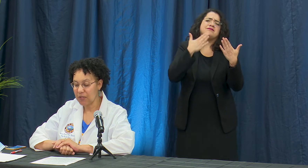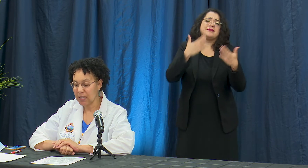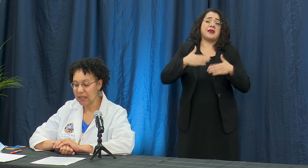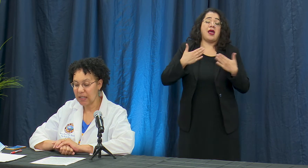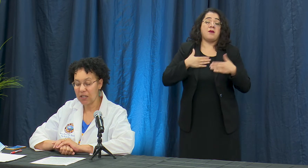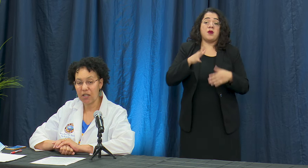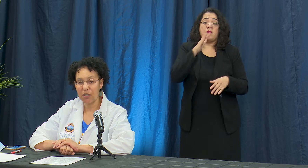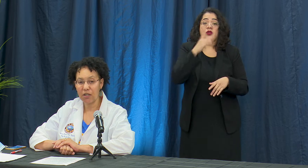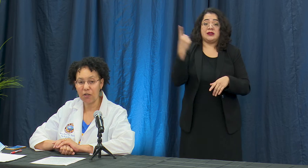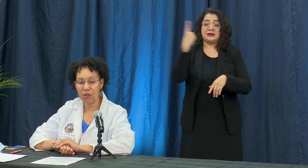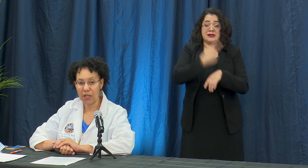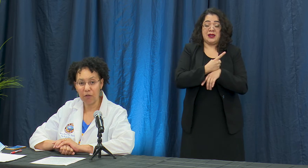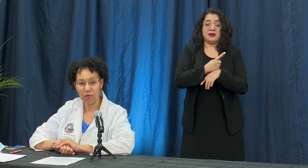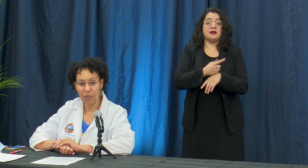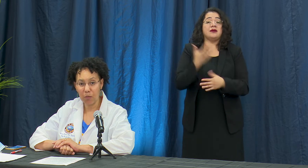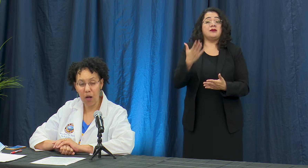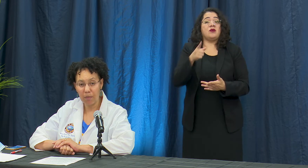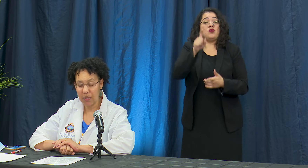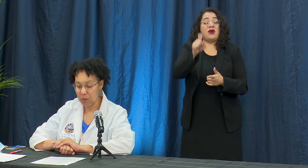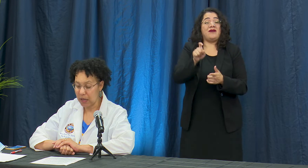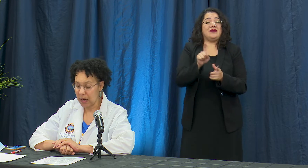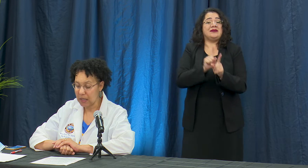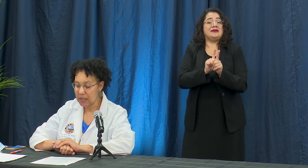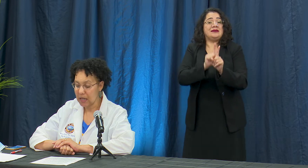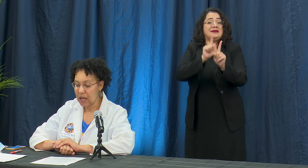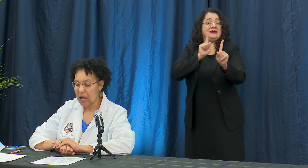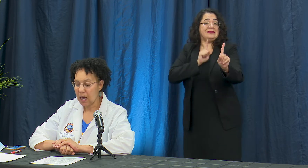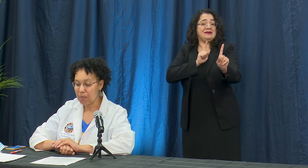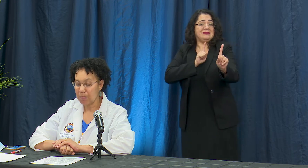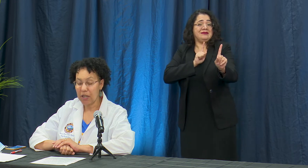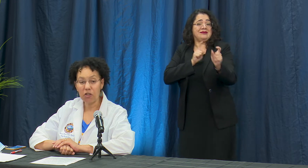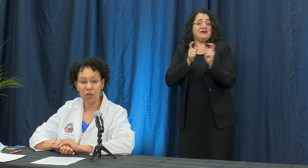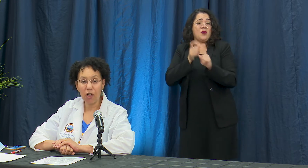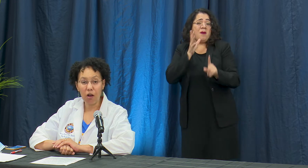physically distance yourself from your mom this weekend but make sure to call